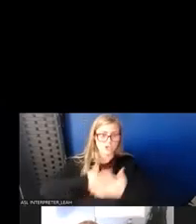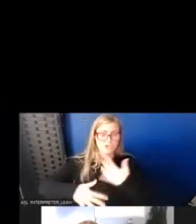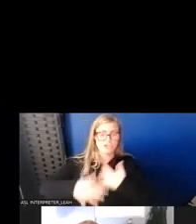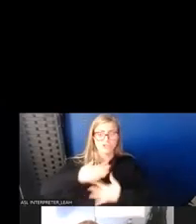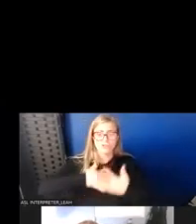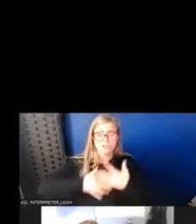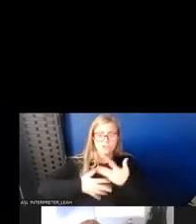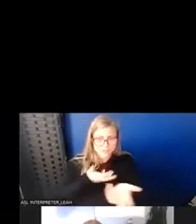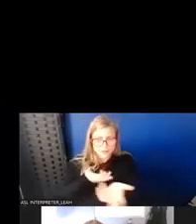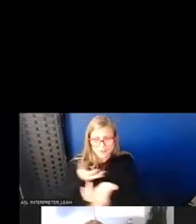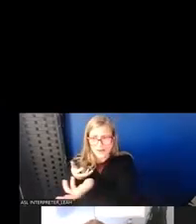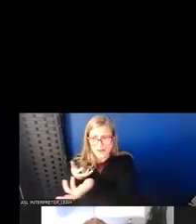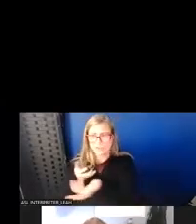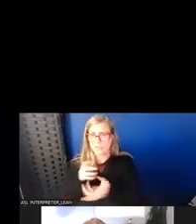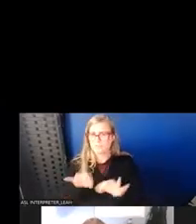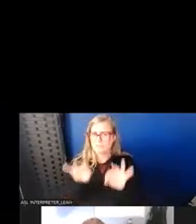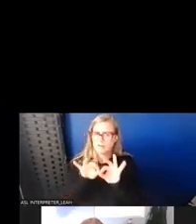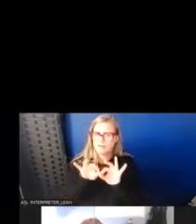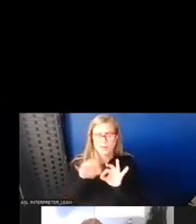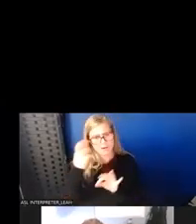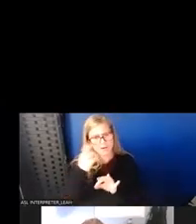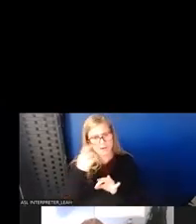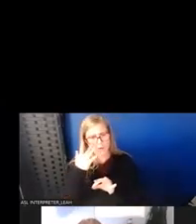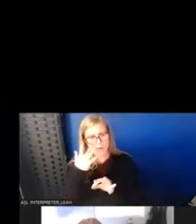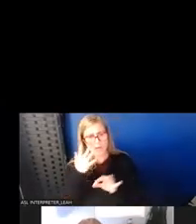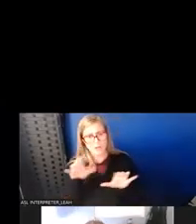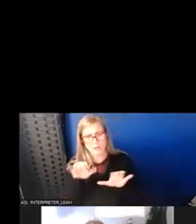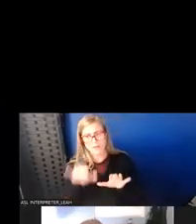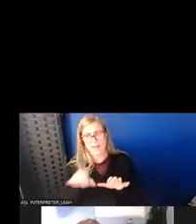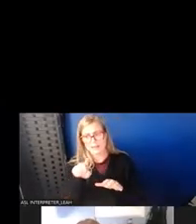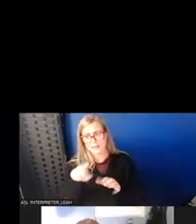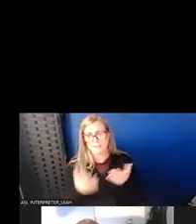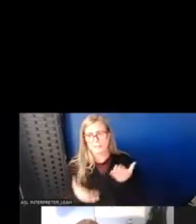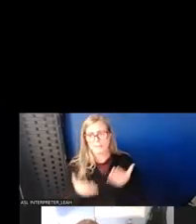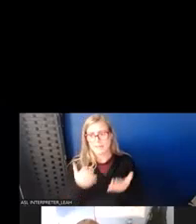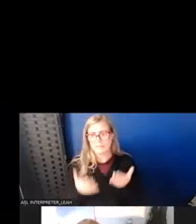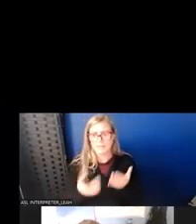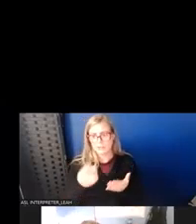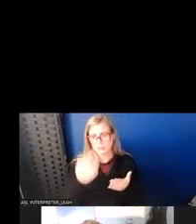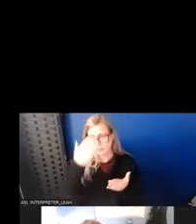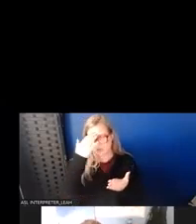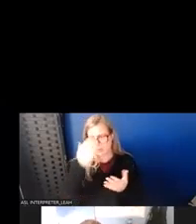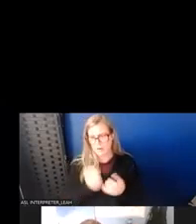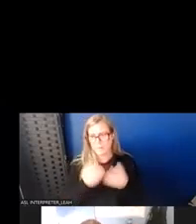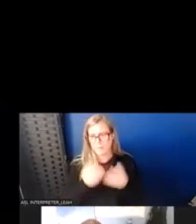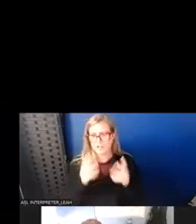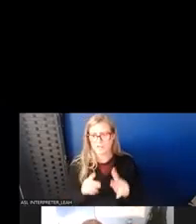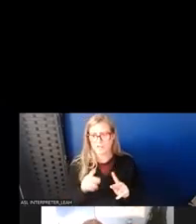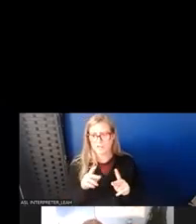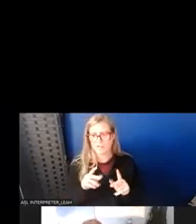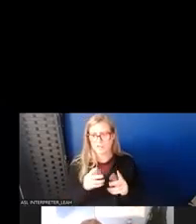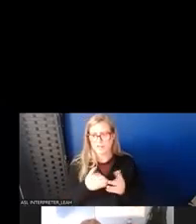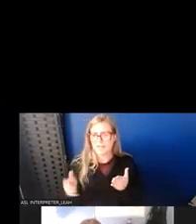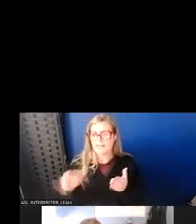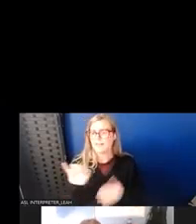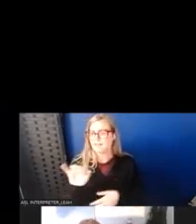And the reason why you want to do this is that you may know a bunch of things about your teammates that you can see from